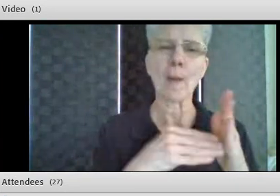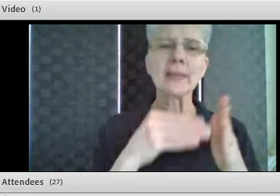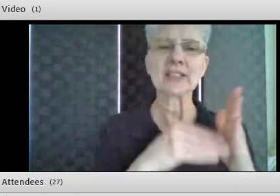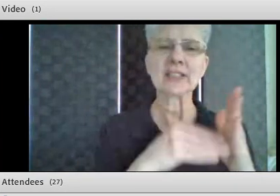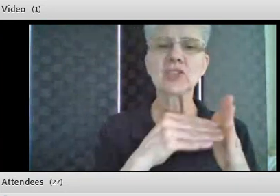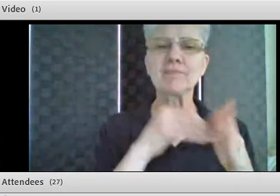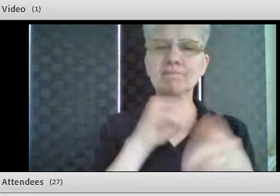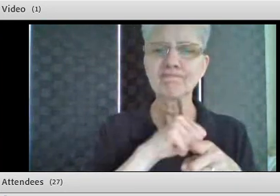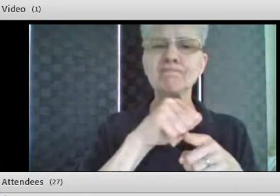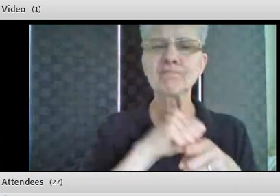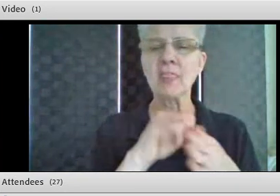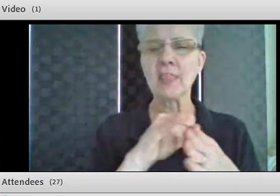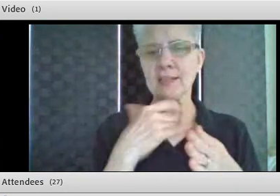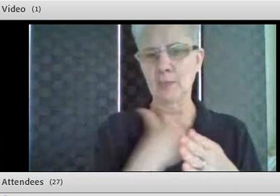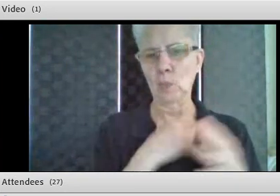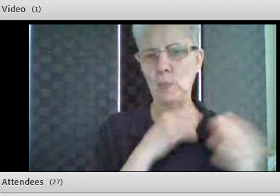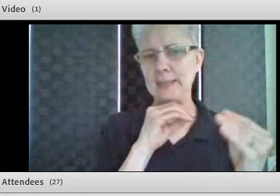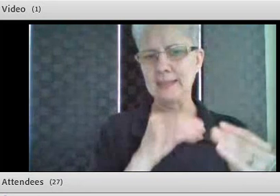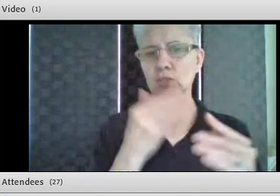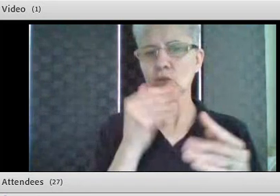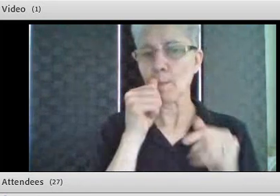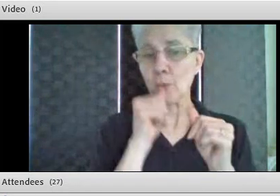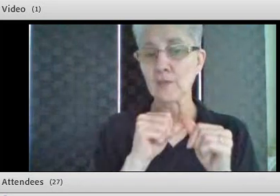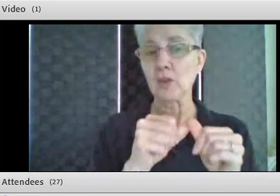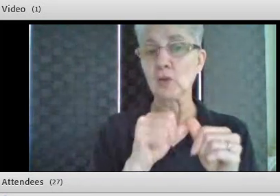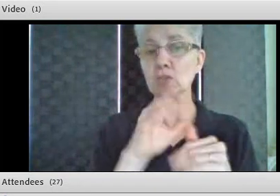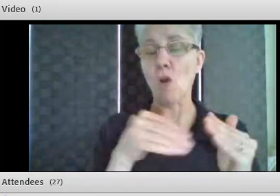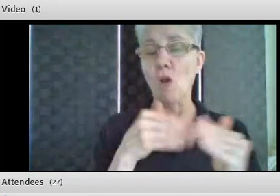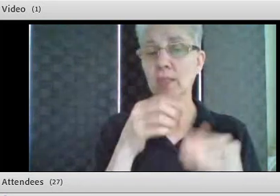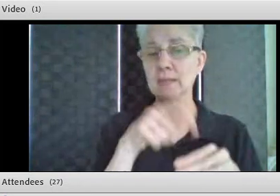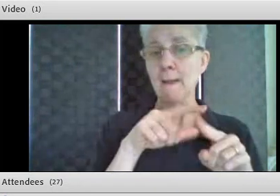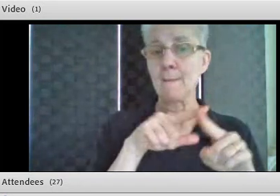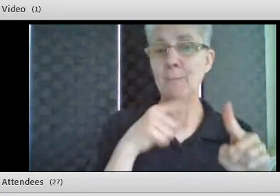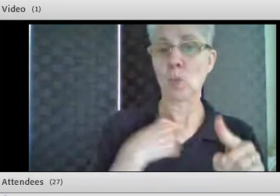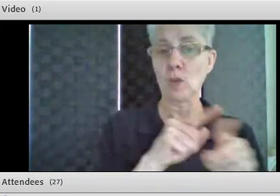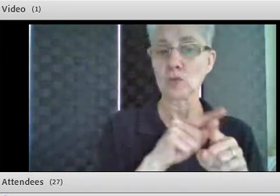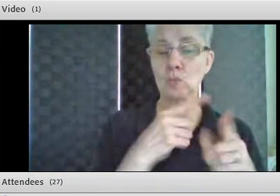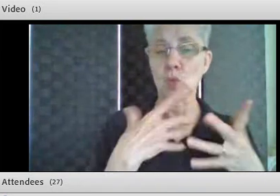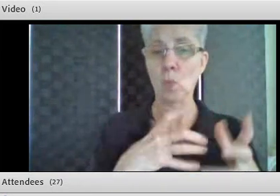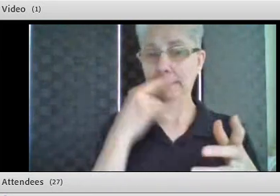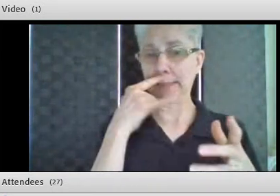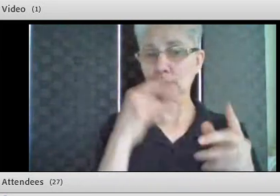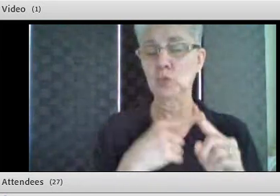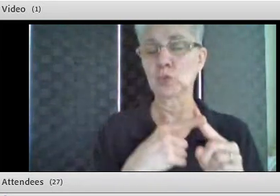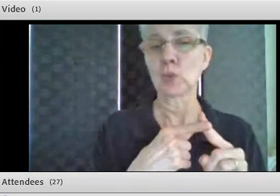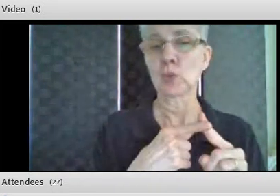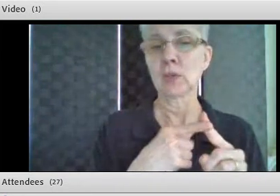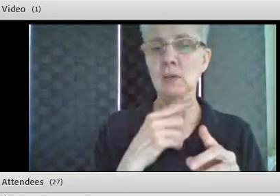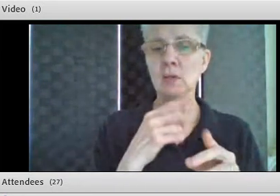Ryan: It's an important skill to have certainly to be able to work through the boredom and the frustration and the repetition.